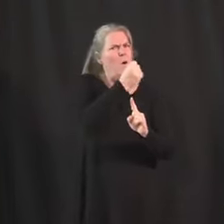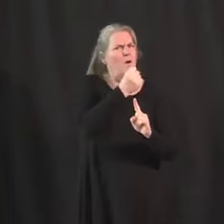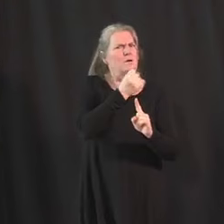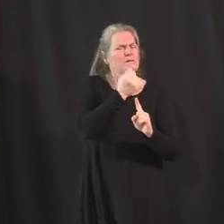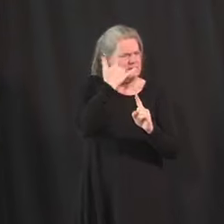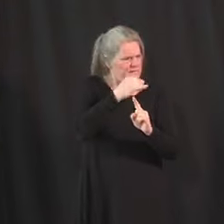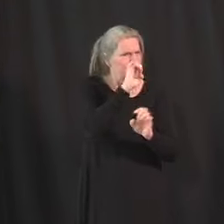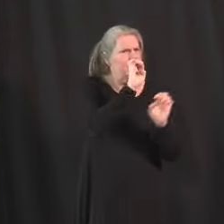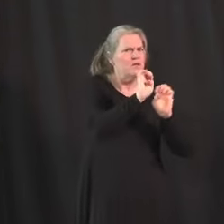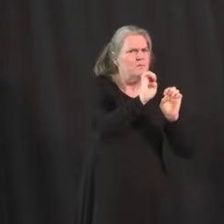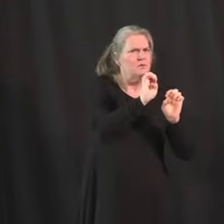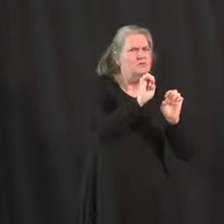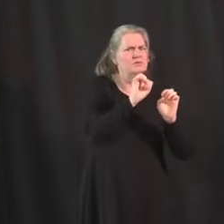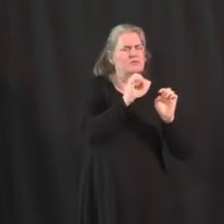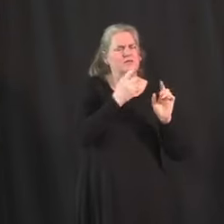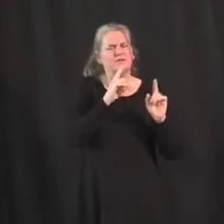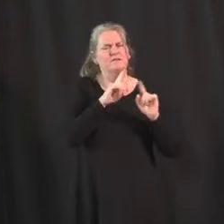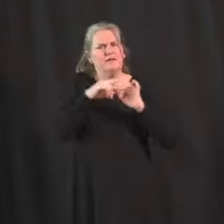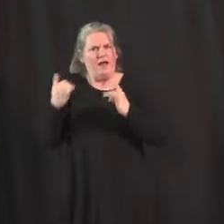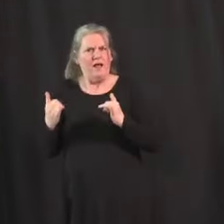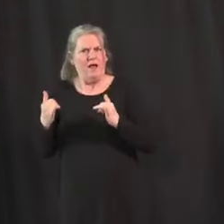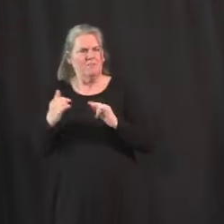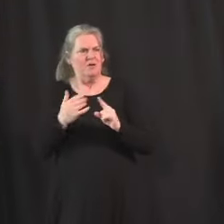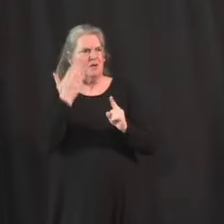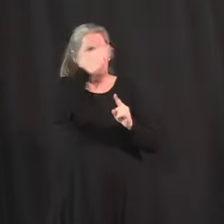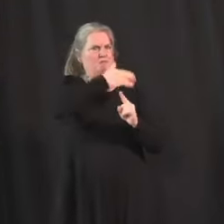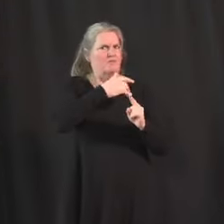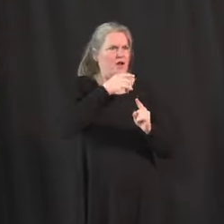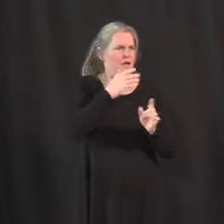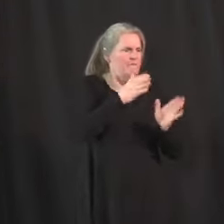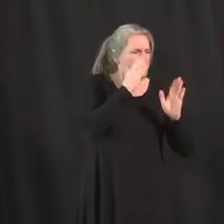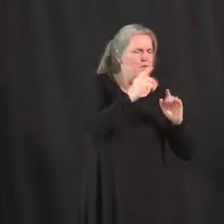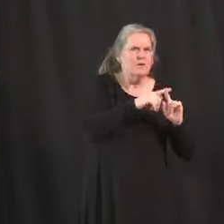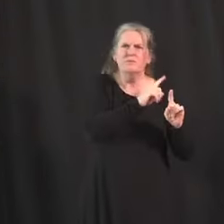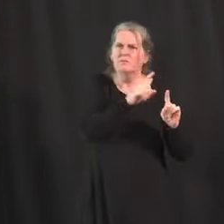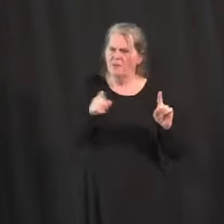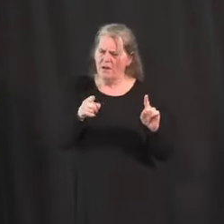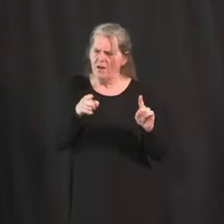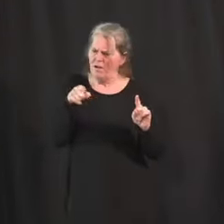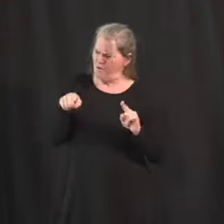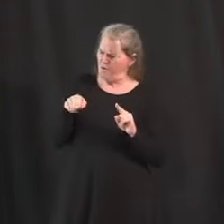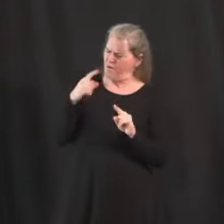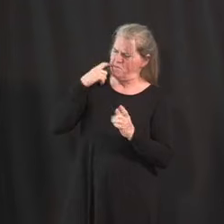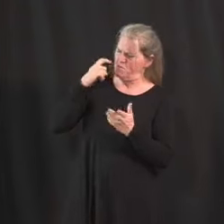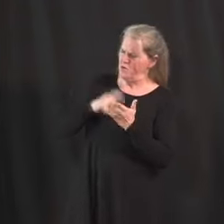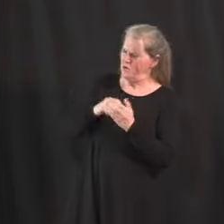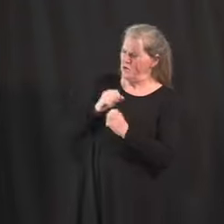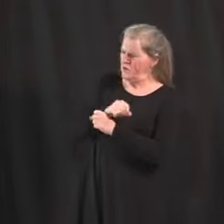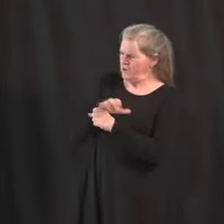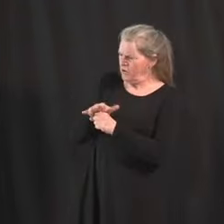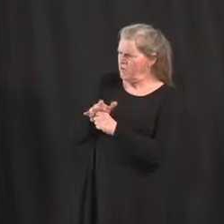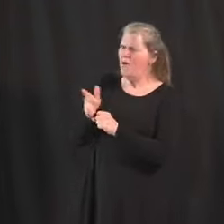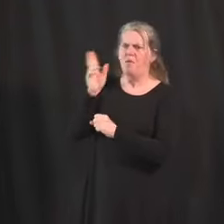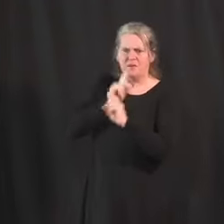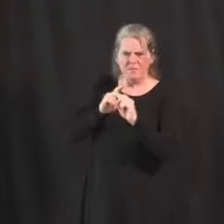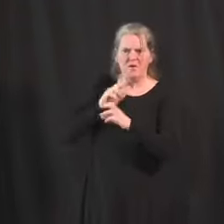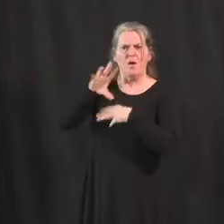IF WE CAN TAKE INSPIRATION AND LESSONS ON GLOBAL COOPERATION TO WHAT WE ARE LEARNING FROM THE PANDEMIC, WE CAN REALLY BE IN A